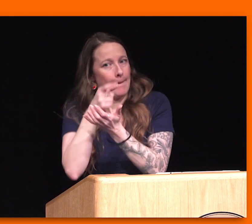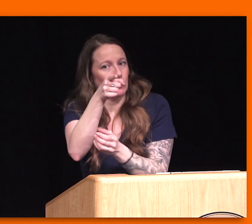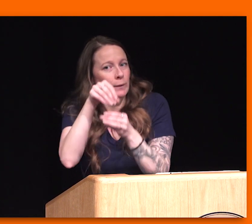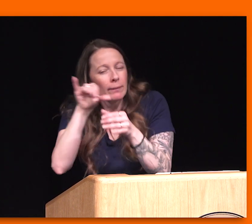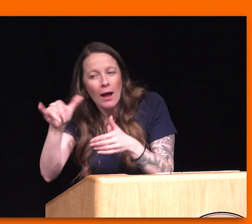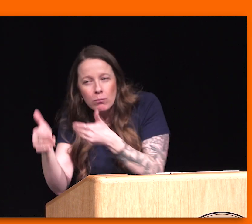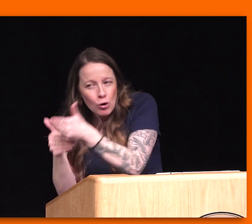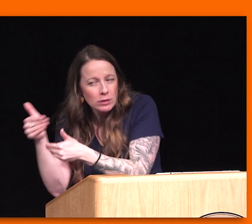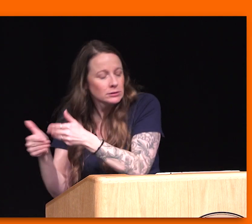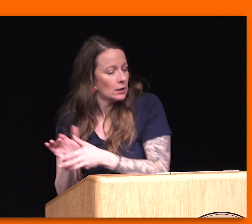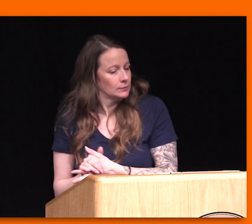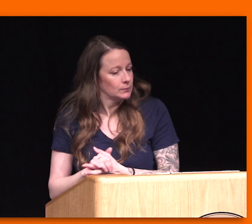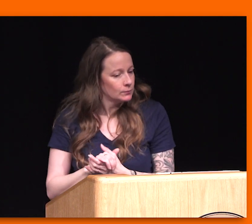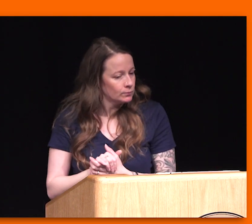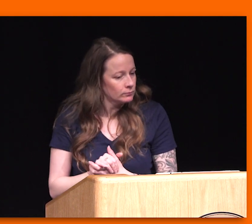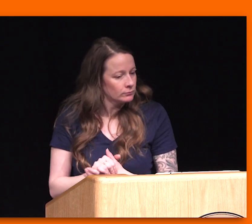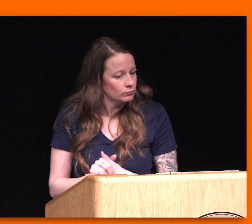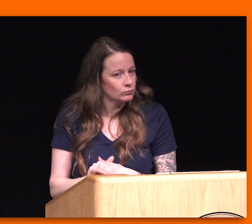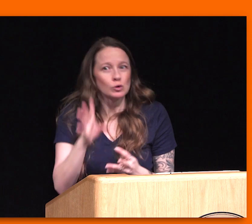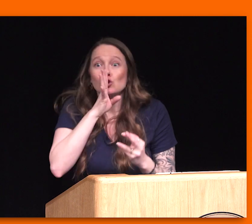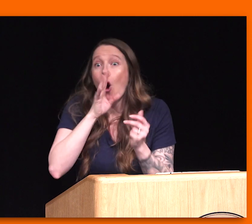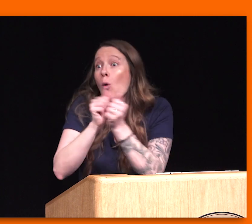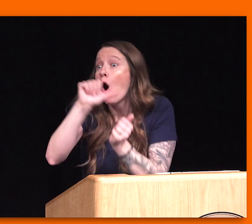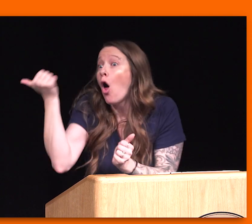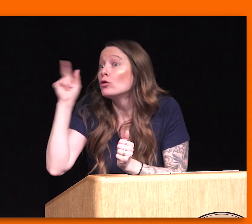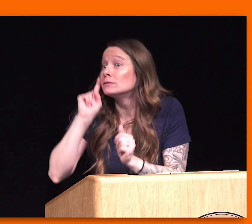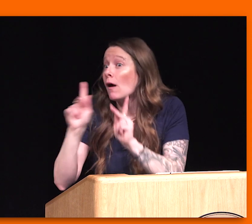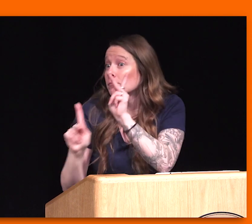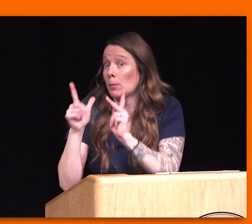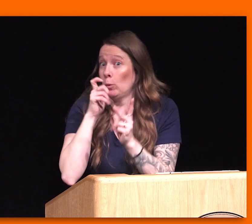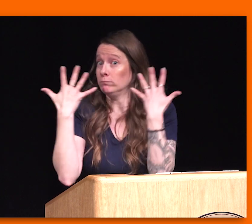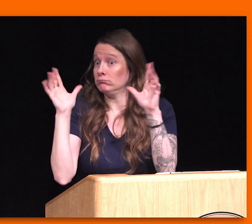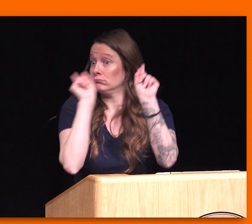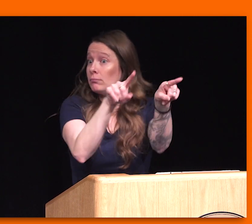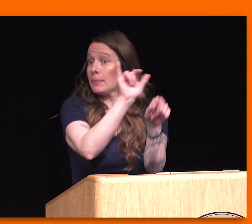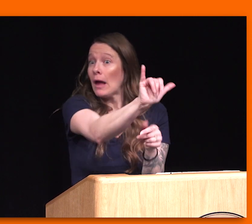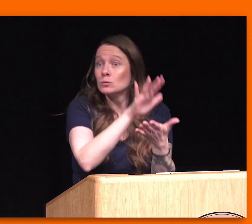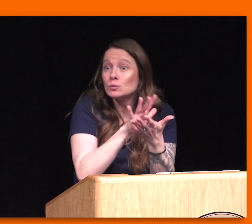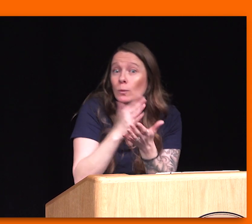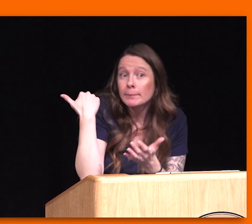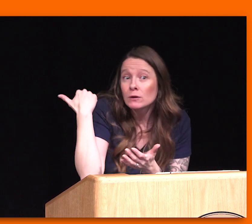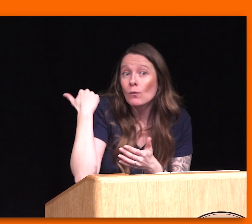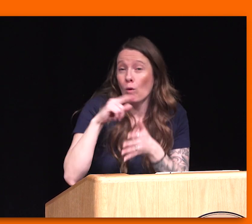How would I identify allies who could help me in those processes? Talk with other Deaf people